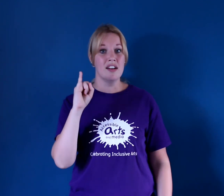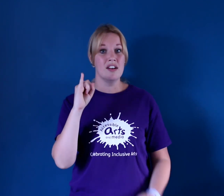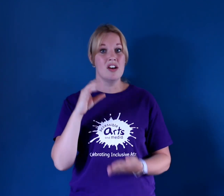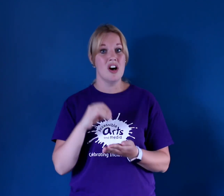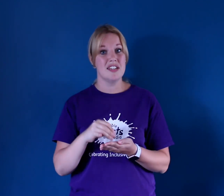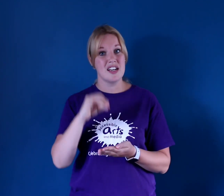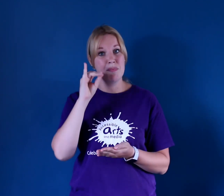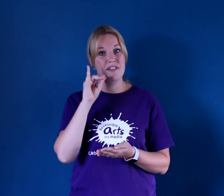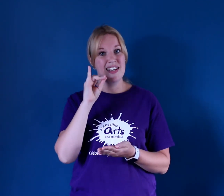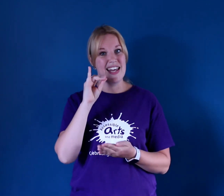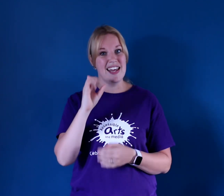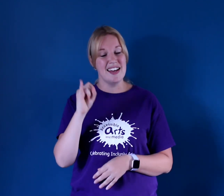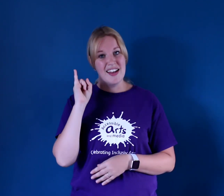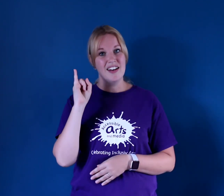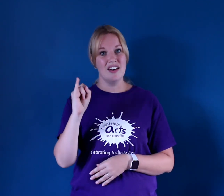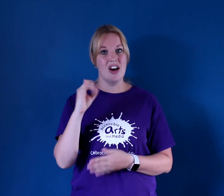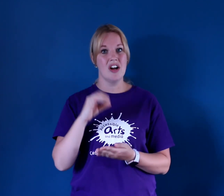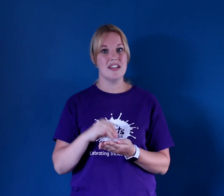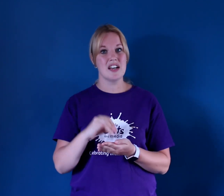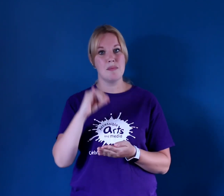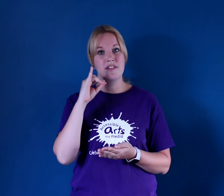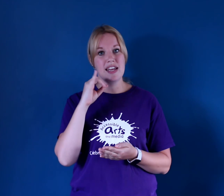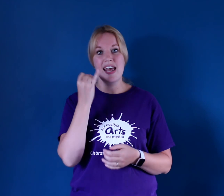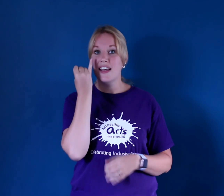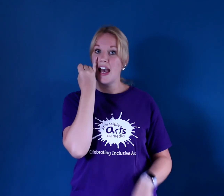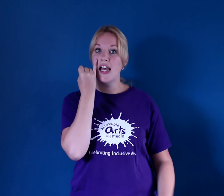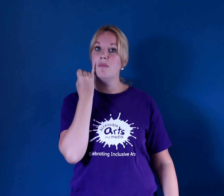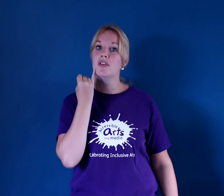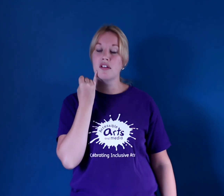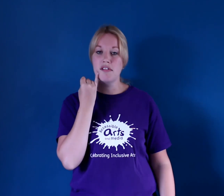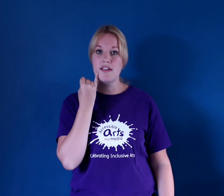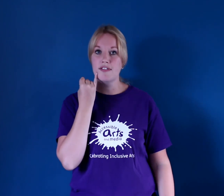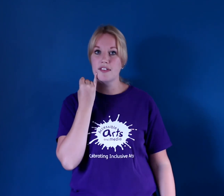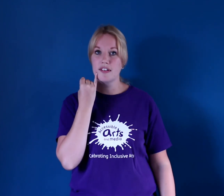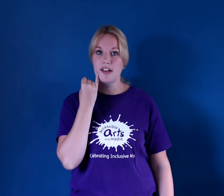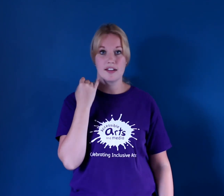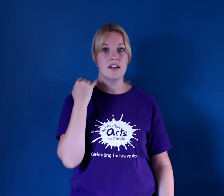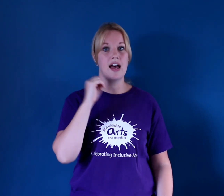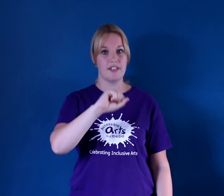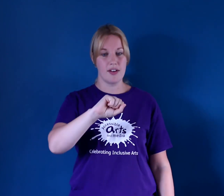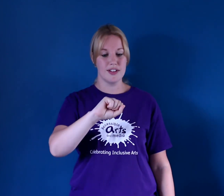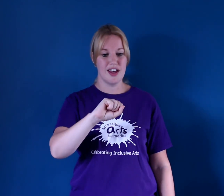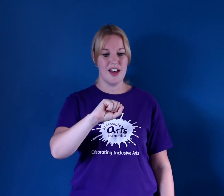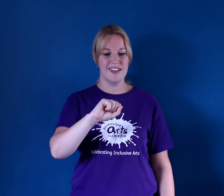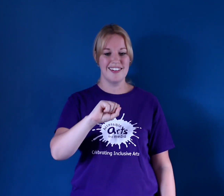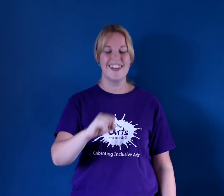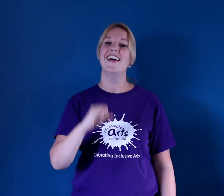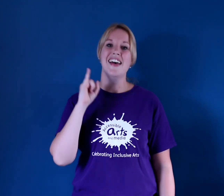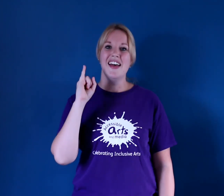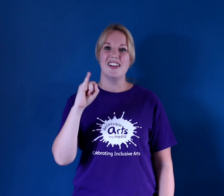Naughty cup of tea, naughty cup of tea came to grief. Excellent, have a go your turn.